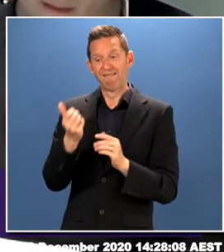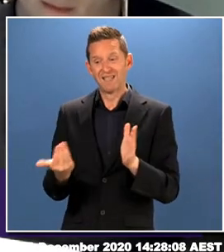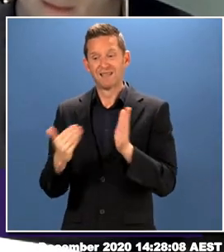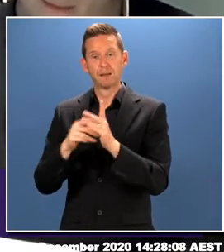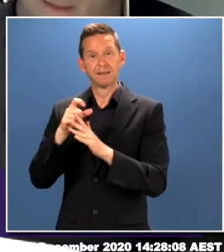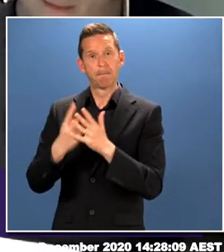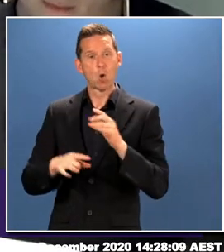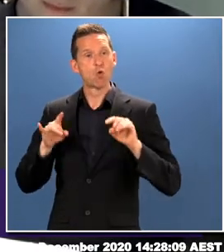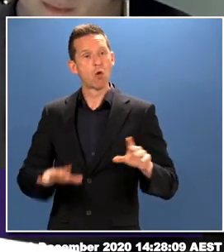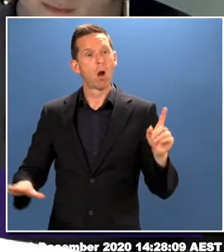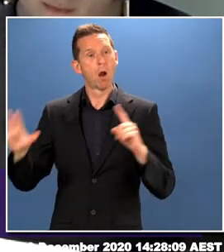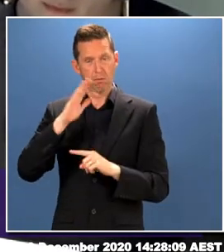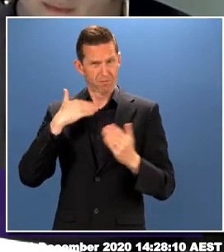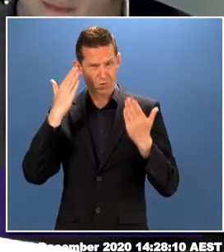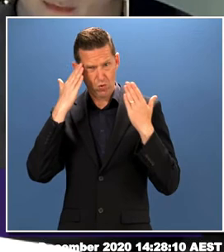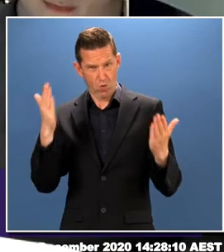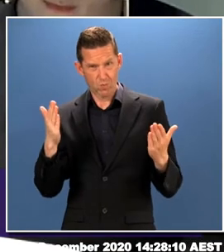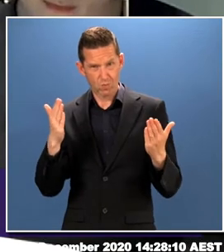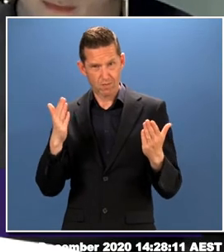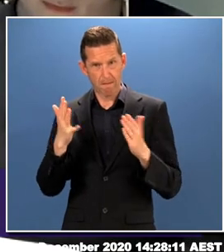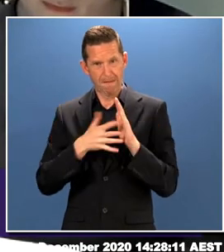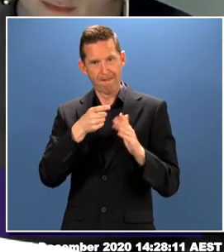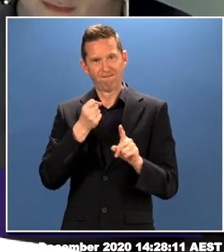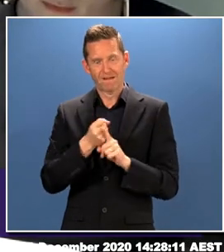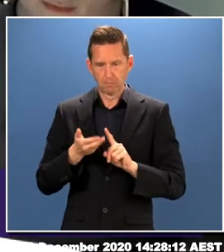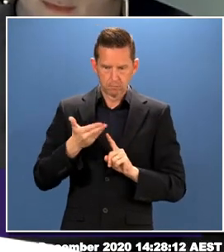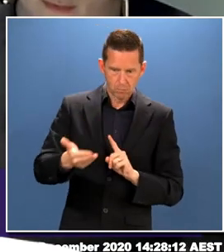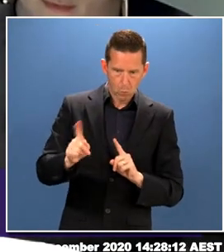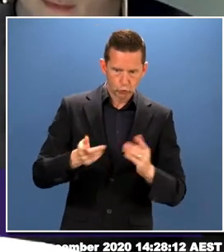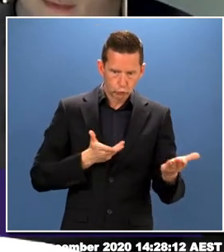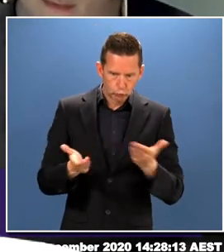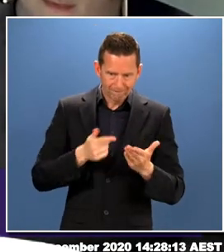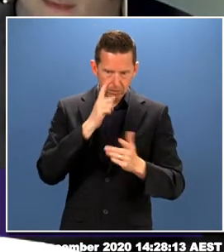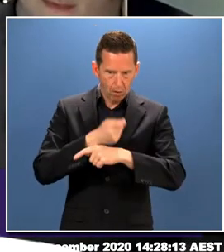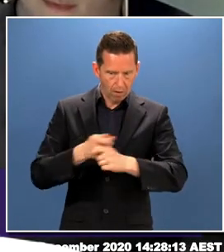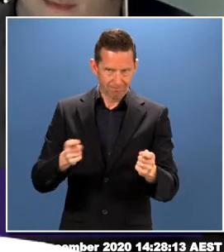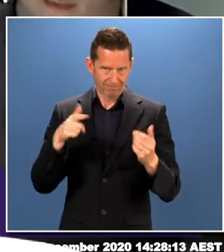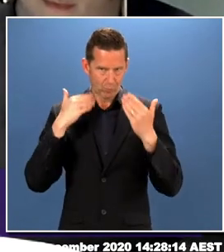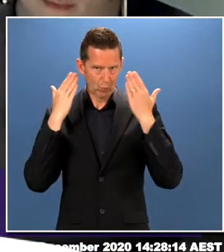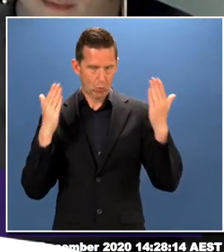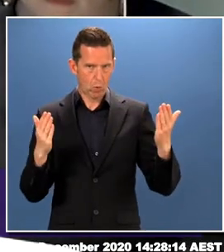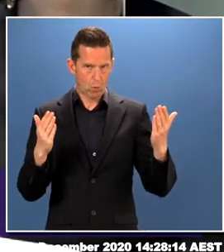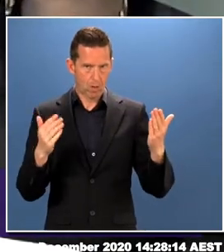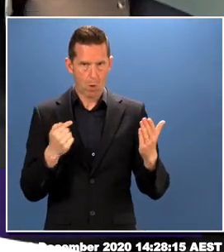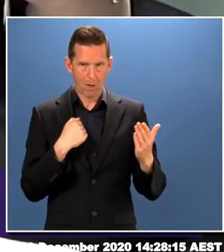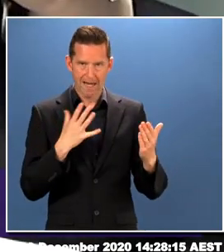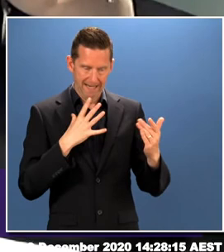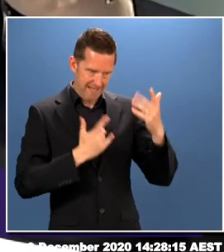are in Australia, and that has a flow-on effect. And what we see is that we don't have those indicators in the ABS survey